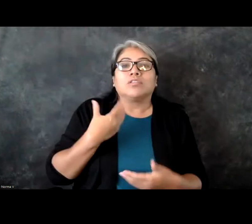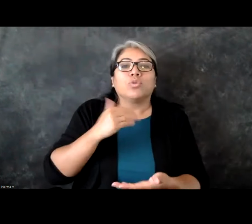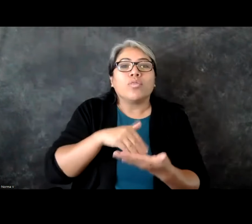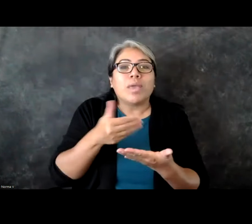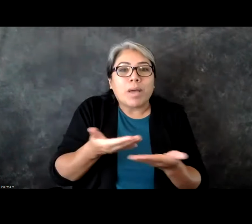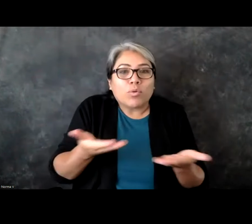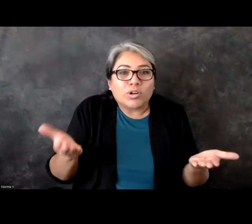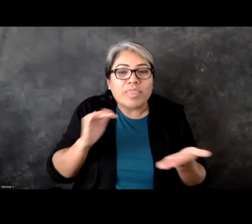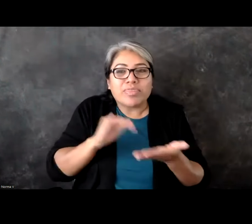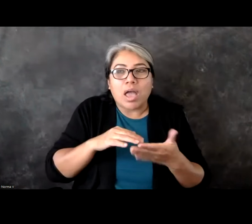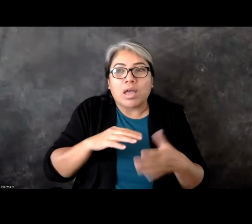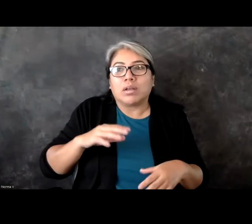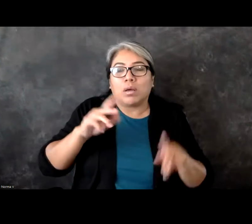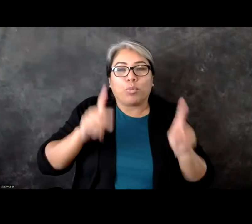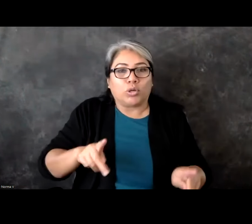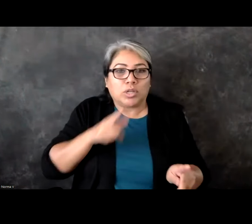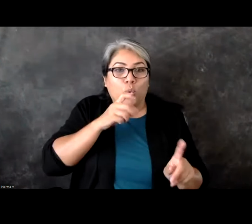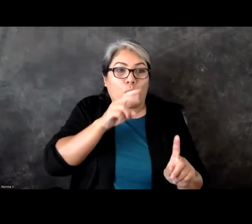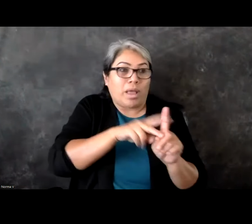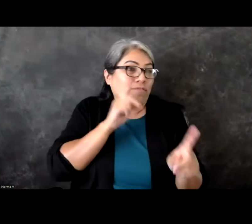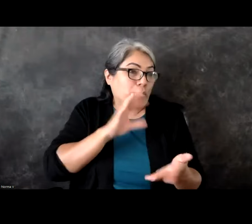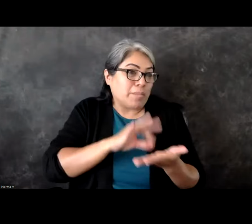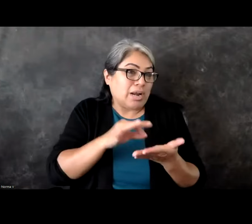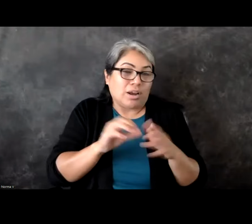down there. So the asset limit is the amount of